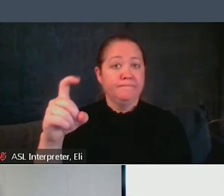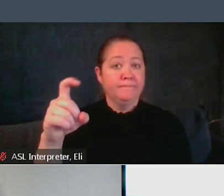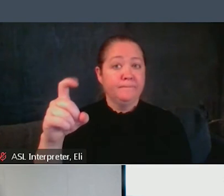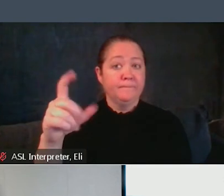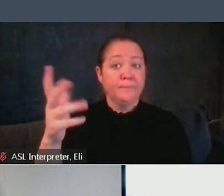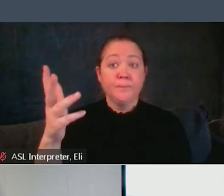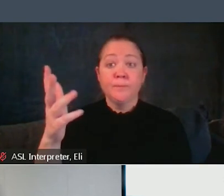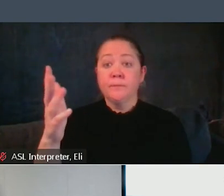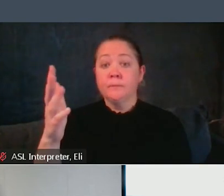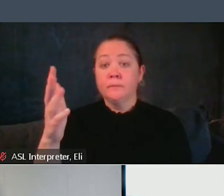to see if she's on.